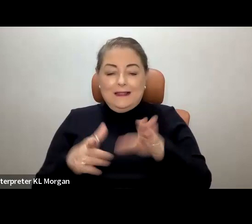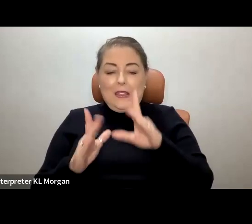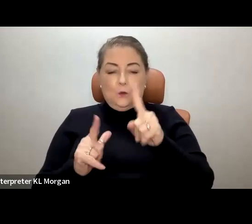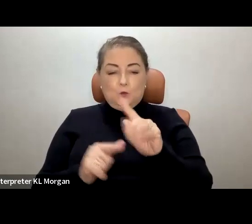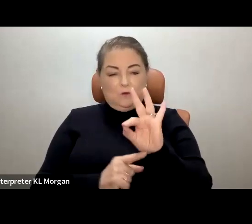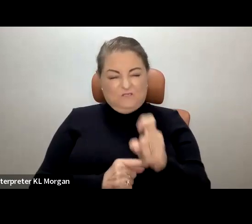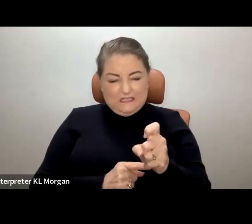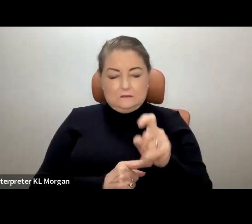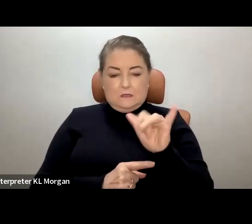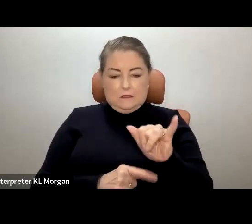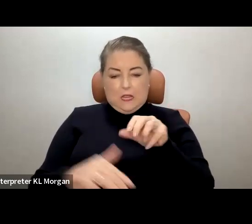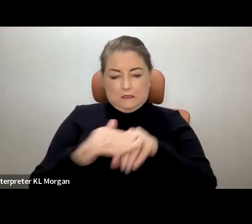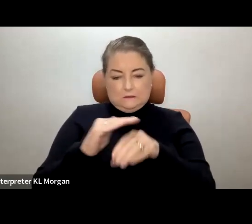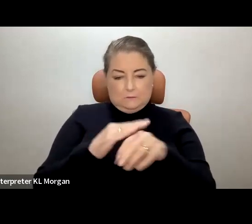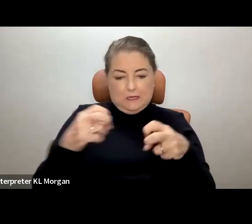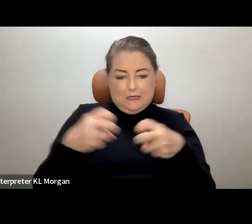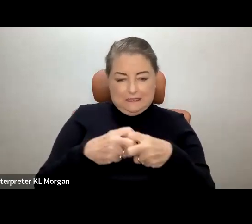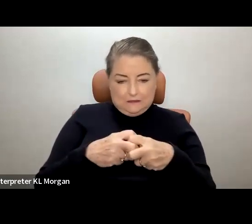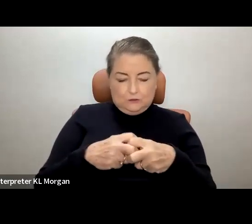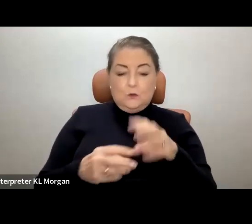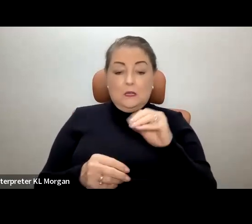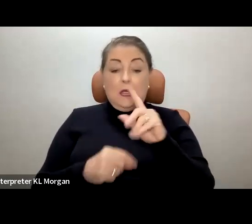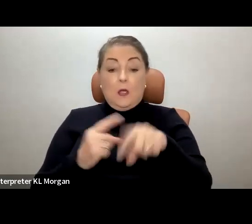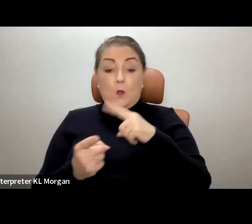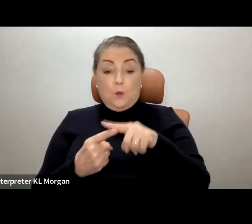accessibility issues. And as you fix it, the score will increase